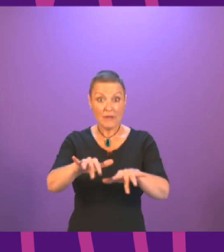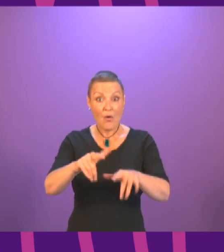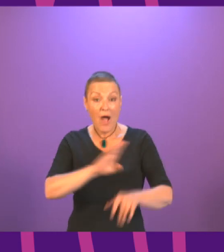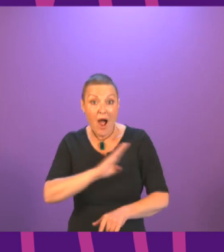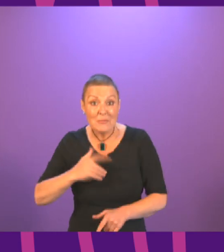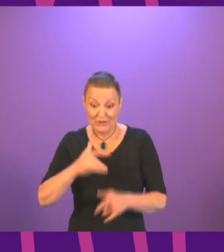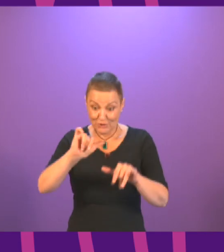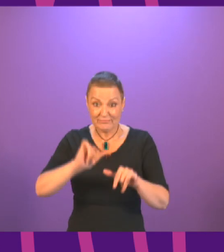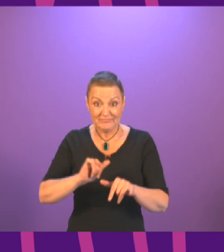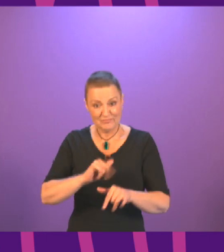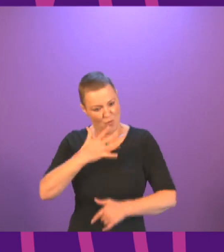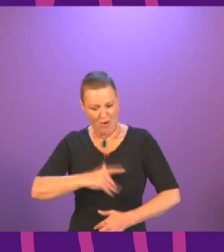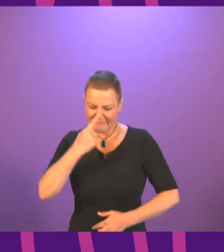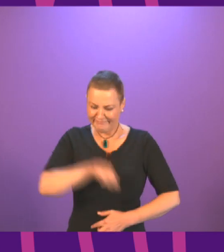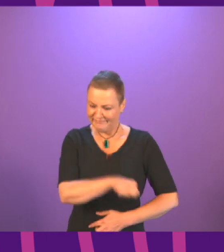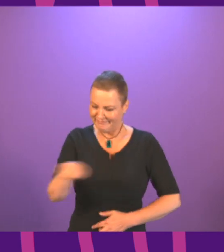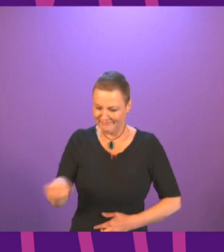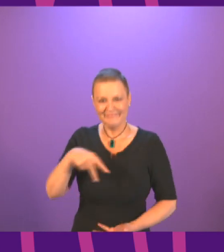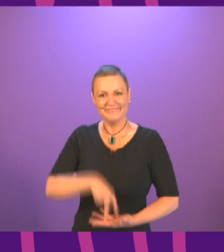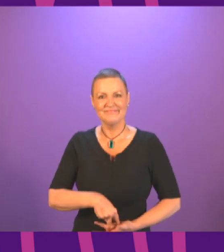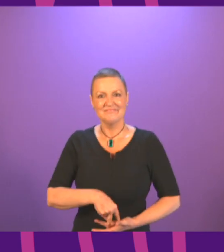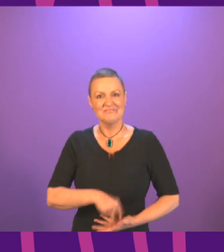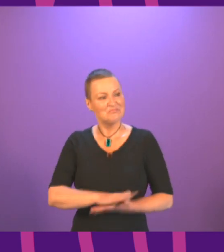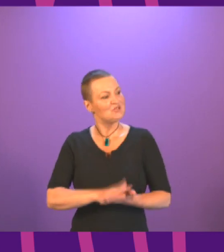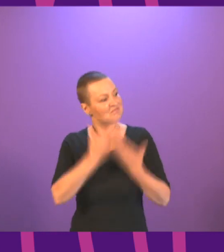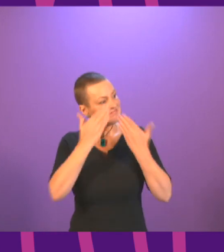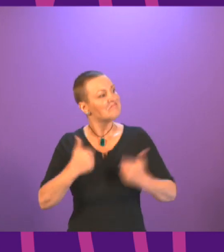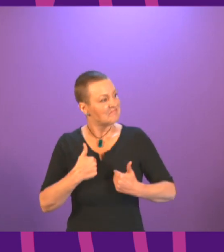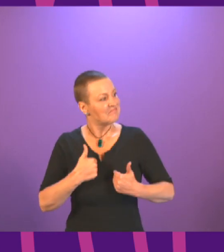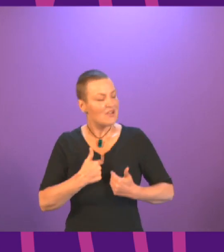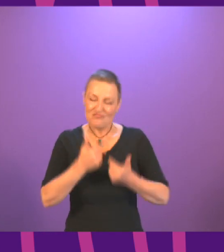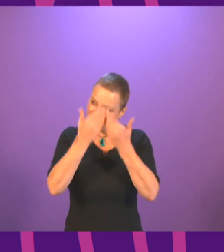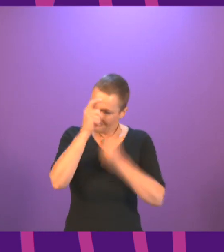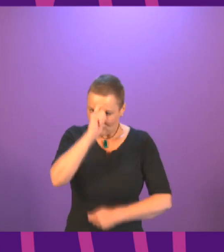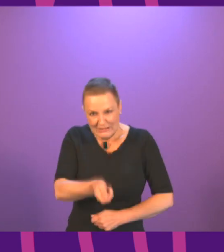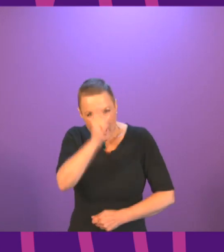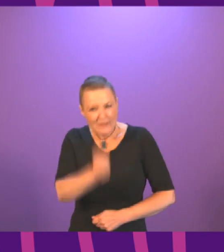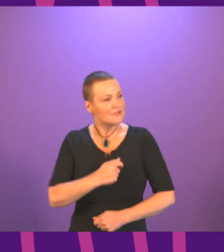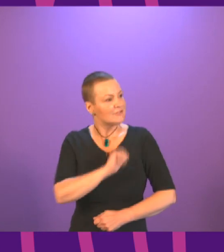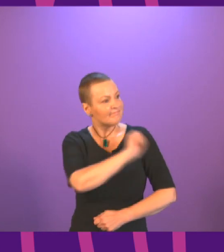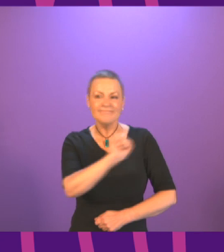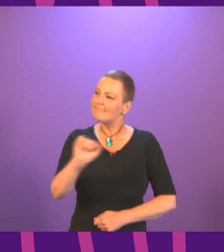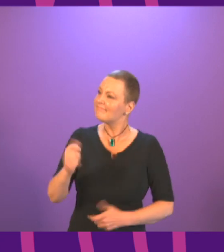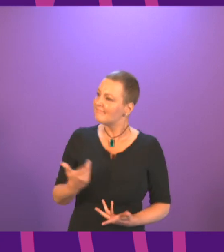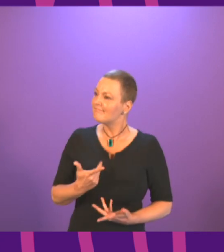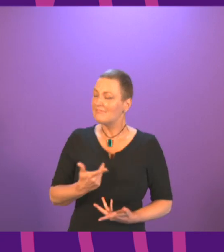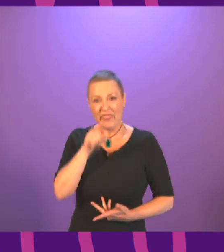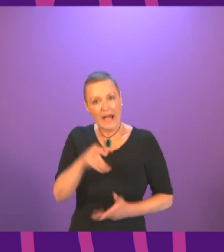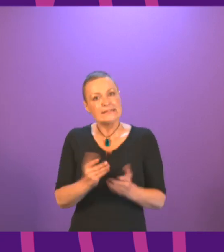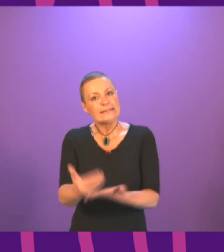armed forces, through a two-minute silence on the doorstep on Sunday or in the many other ways in which that can be done safely.